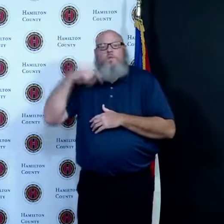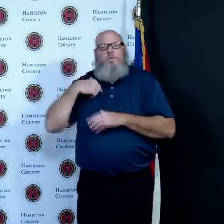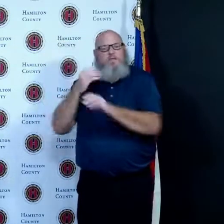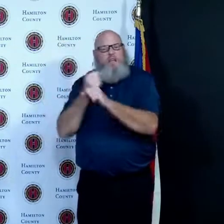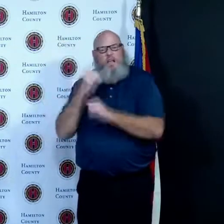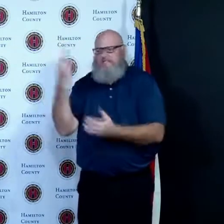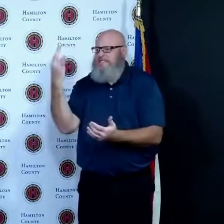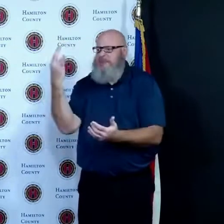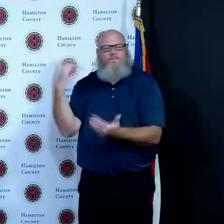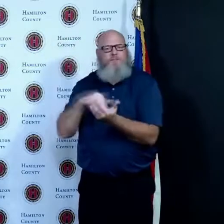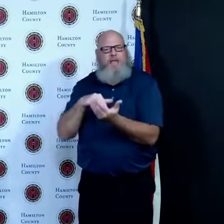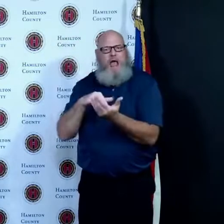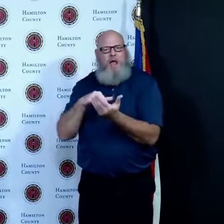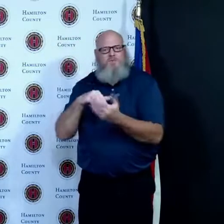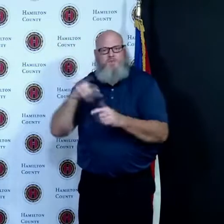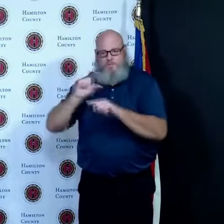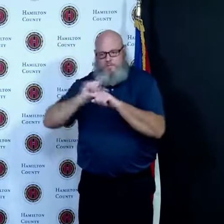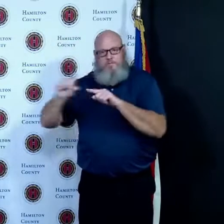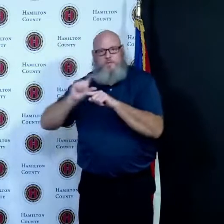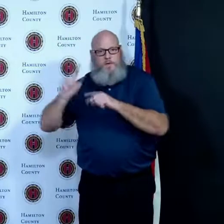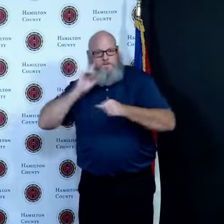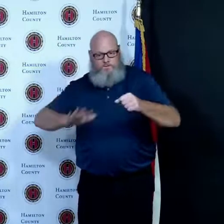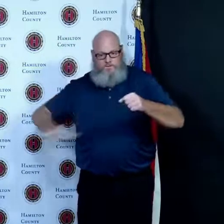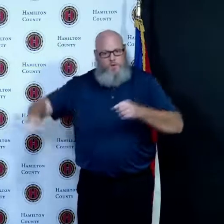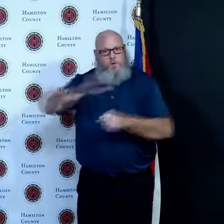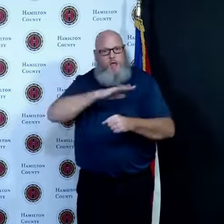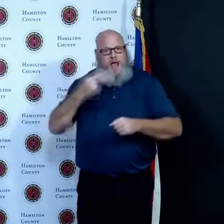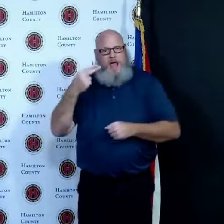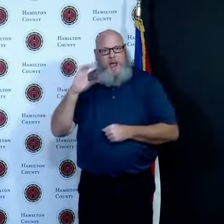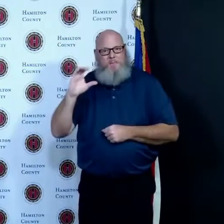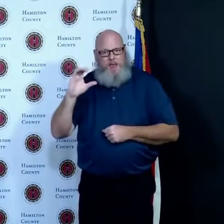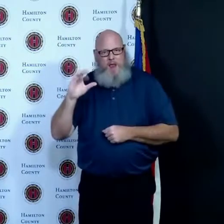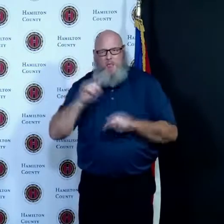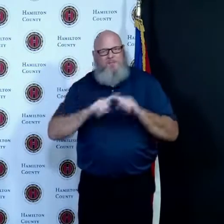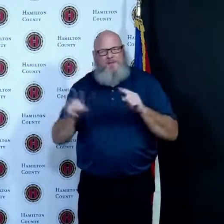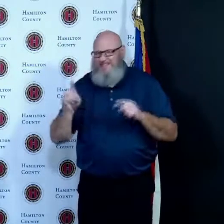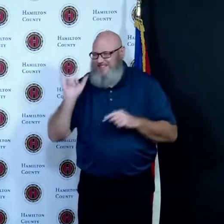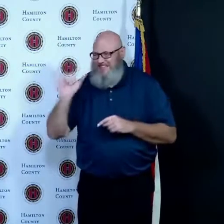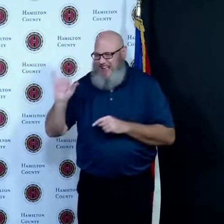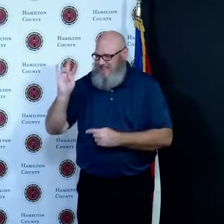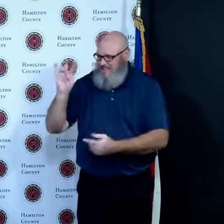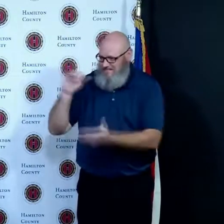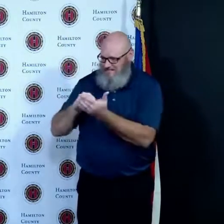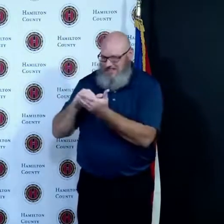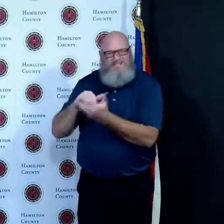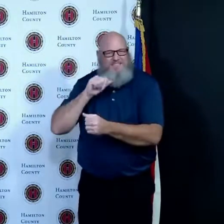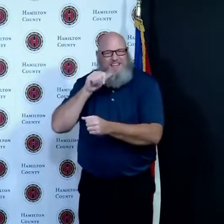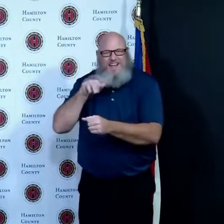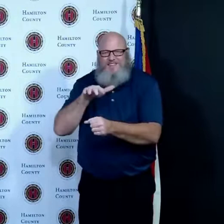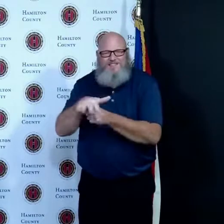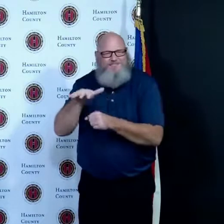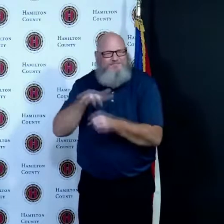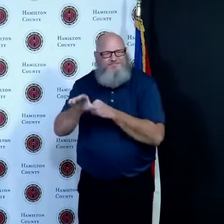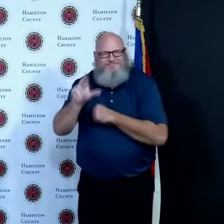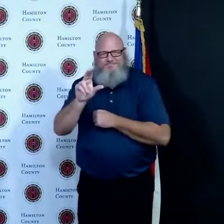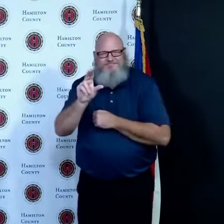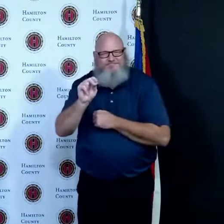80 and over so I just want to be very clear that while we are standing at the ready to vaccinate as